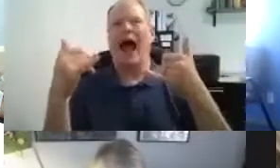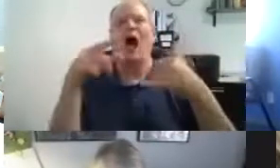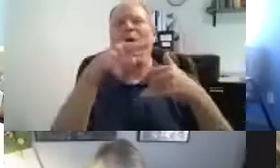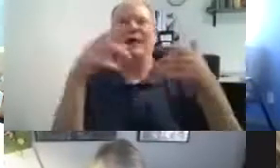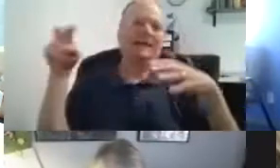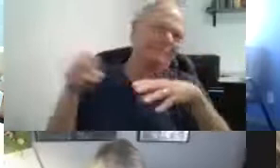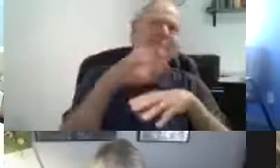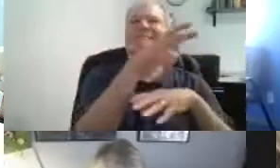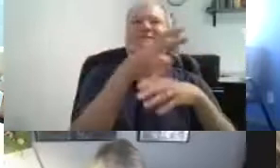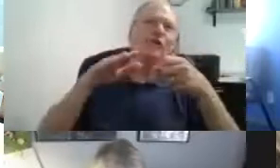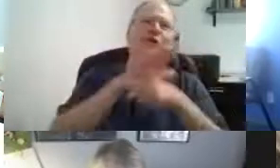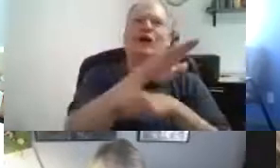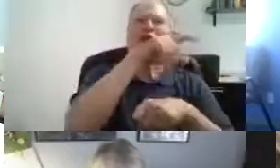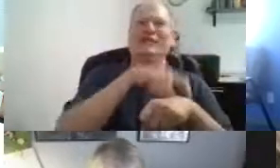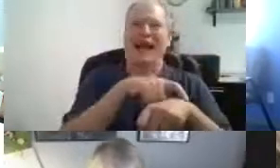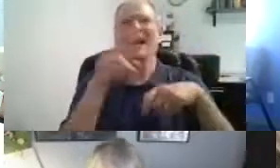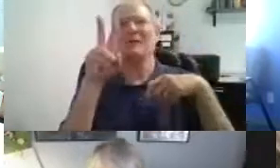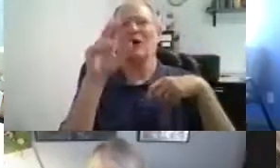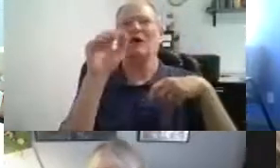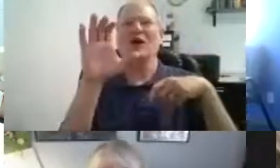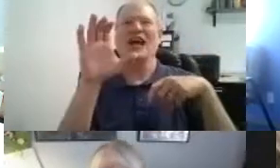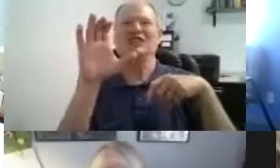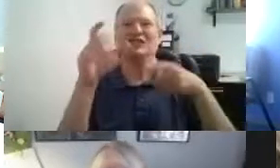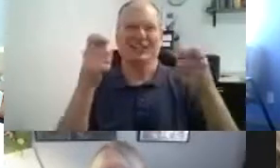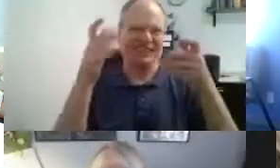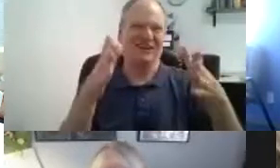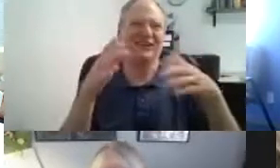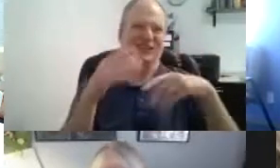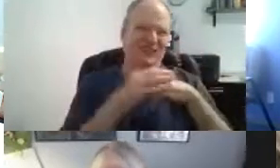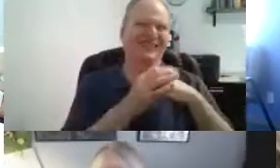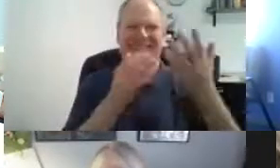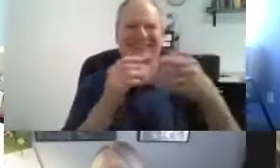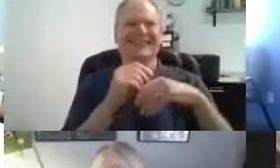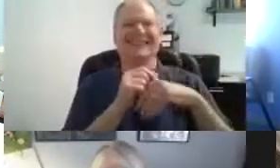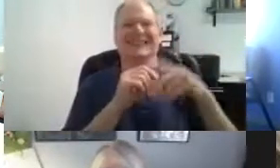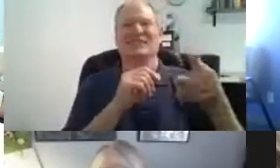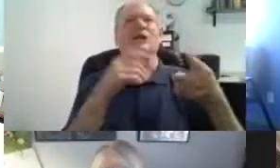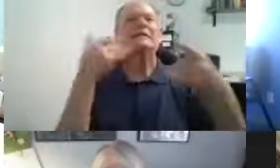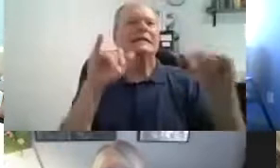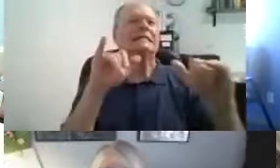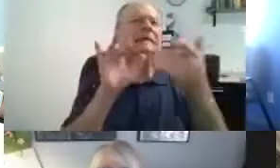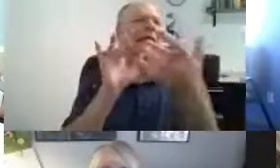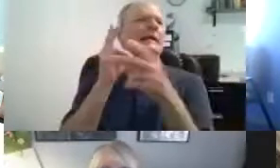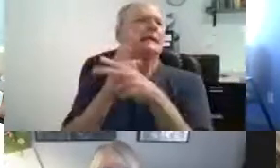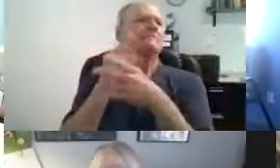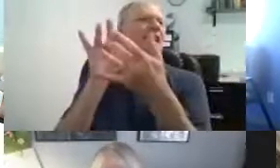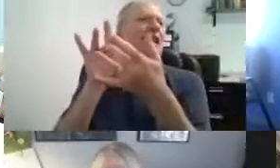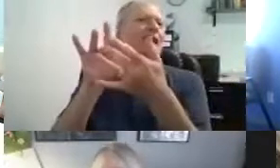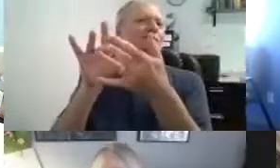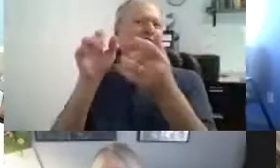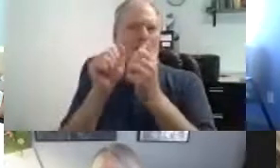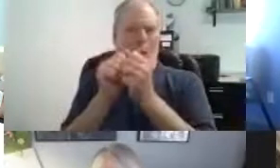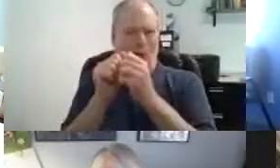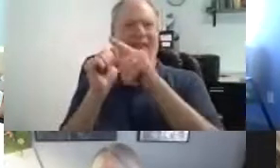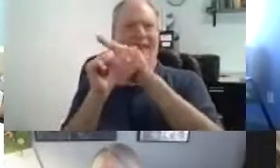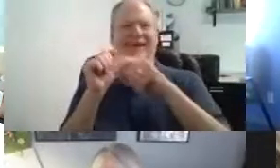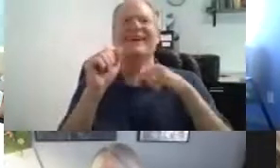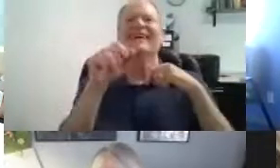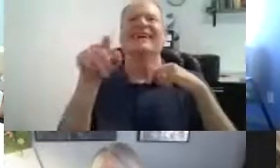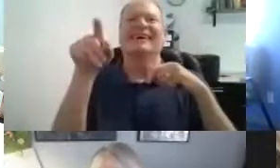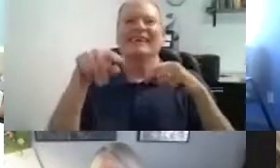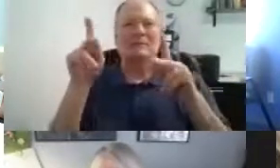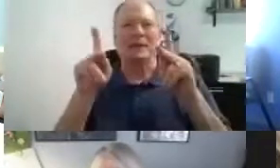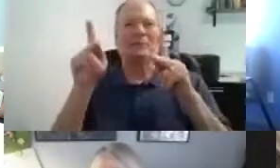Now he has moved to become a full-time Vocational program director. He still keeps in touch with the staff at Marist.